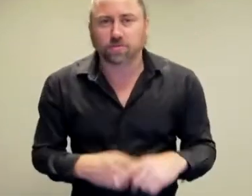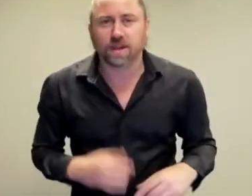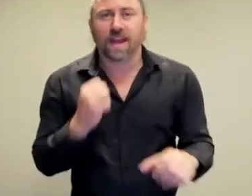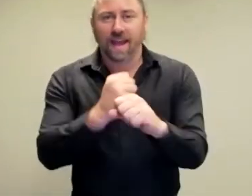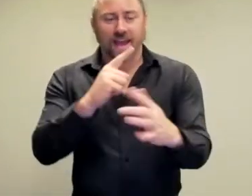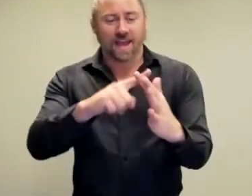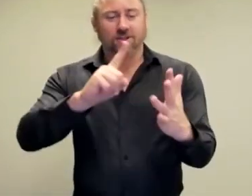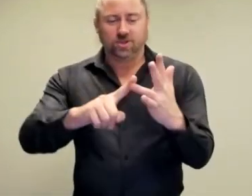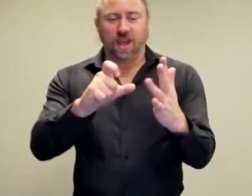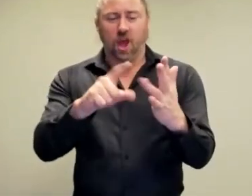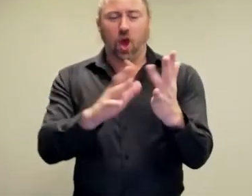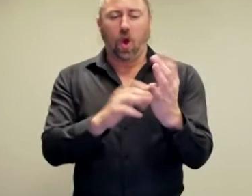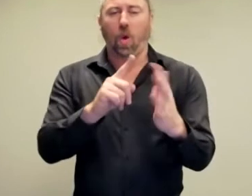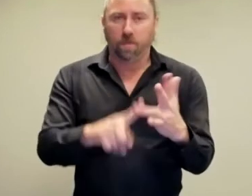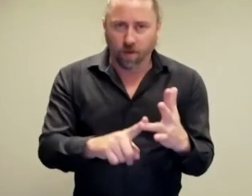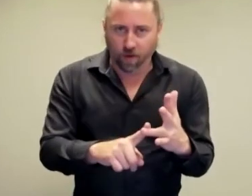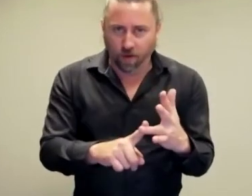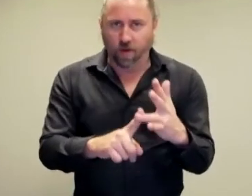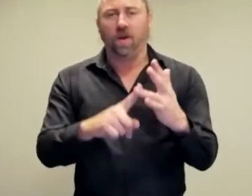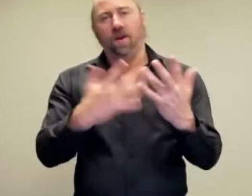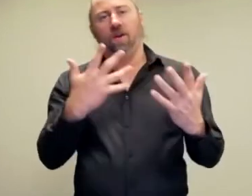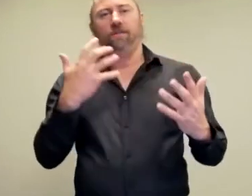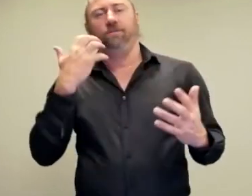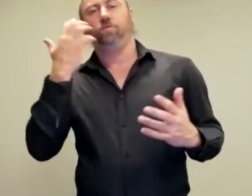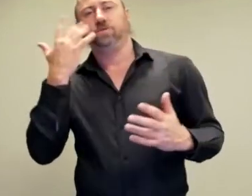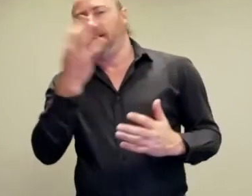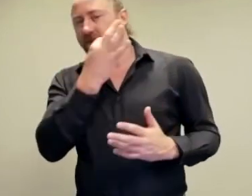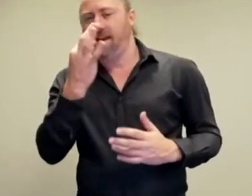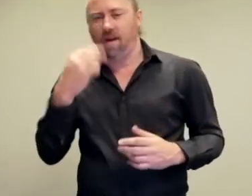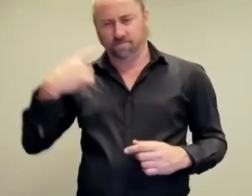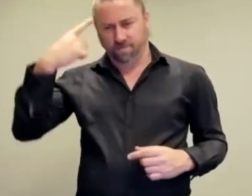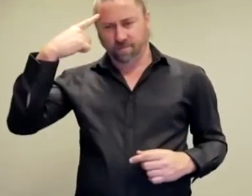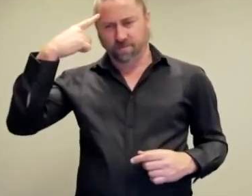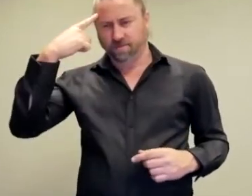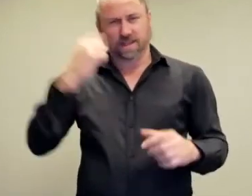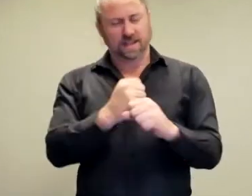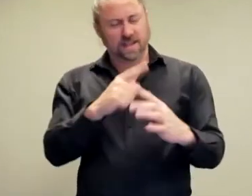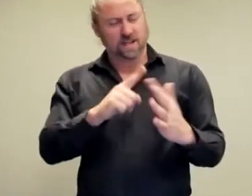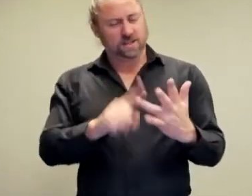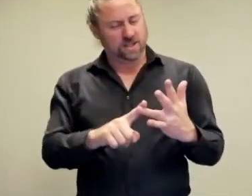Giacomo Balla's futurist flowers. My brain wanted to say Giacometti there.